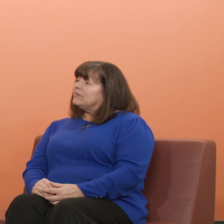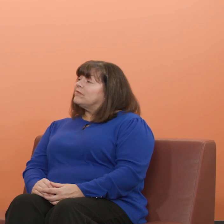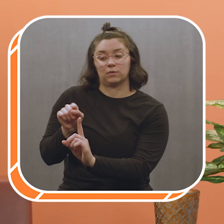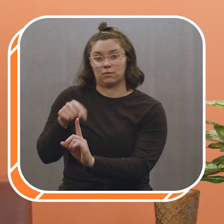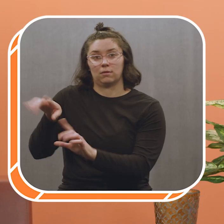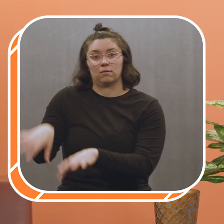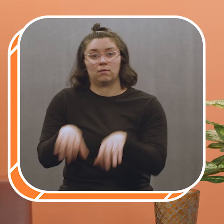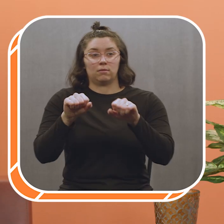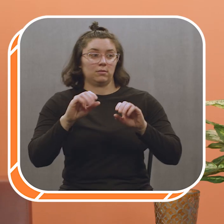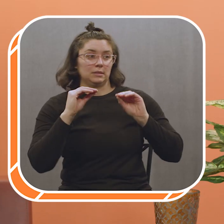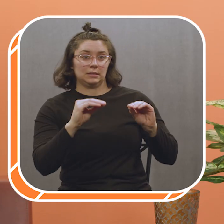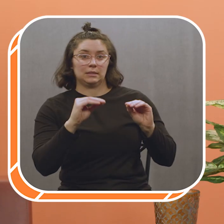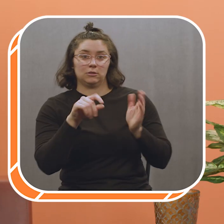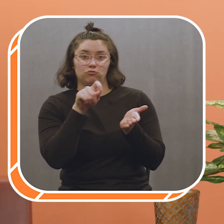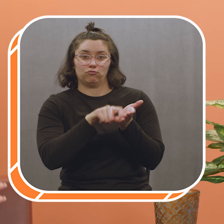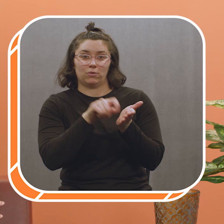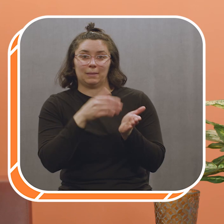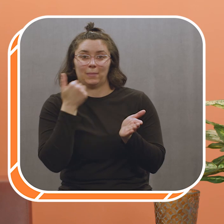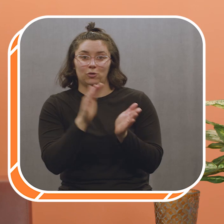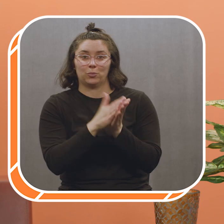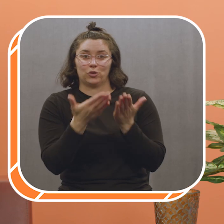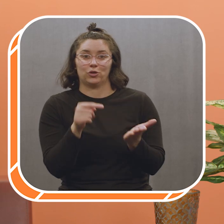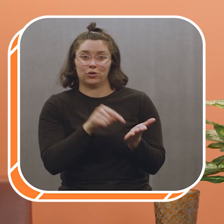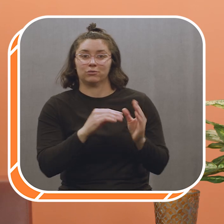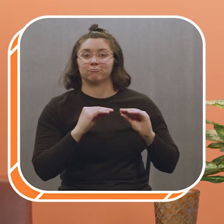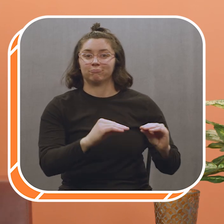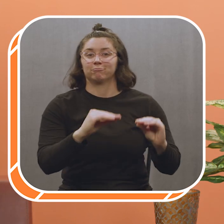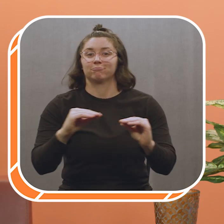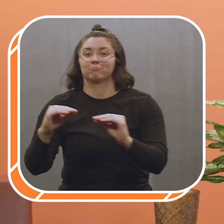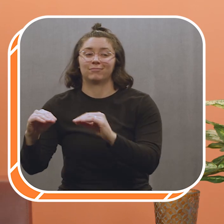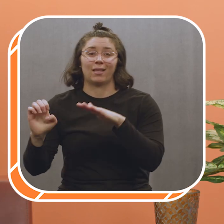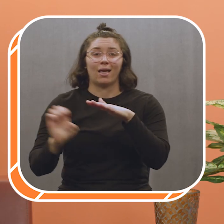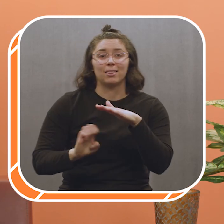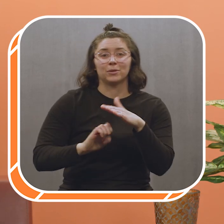so that they can write better textbooks and they can teach elementary,